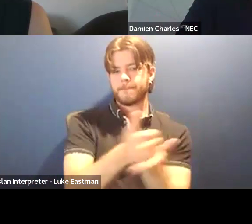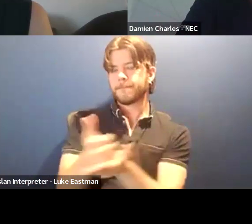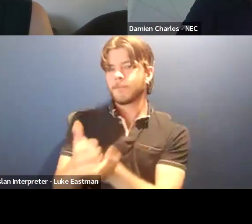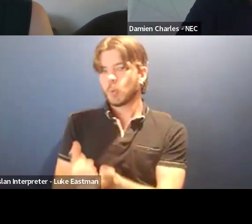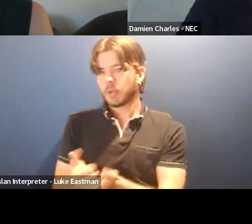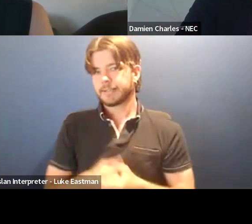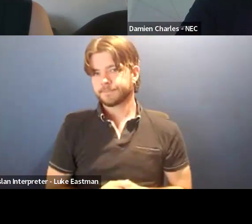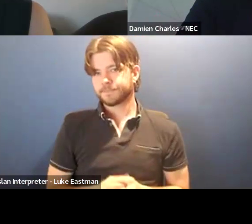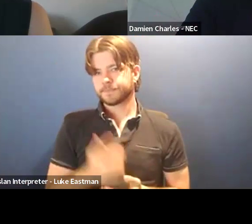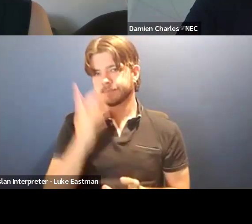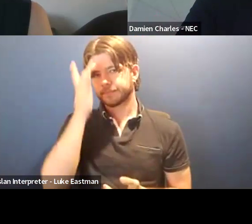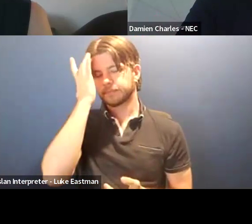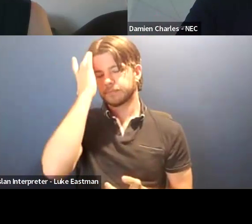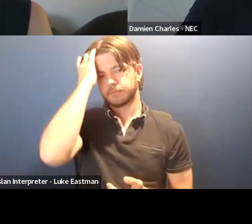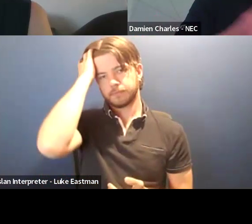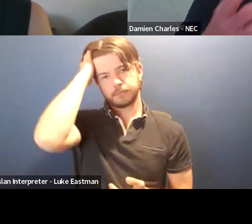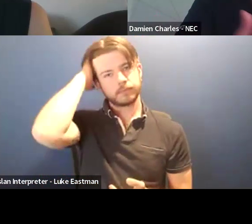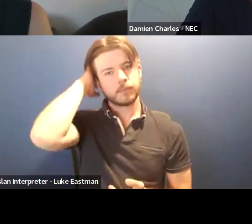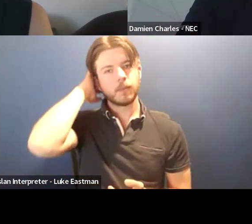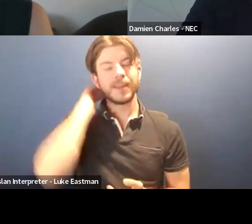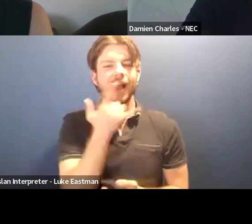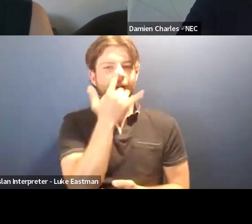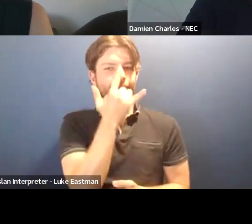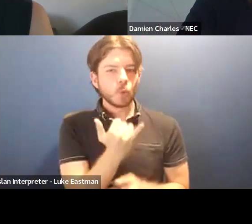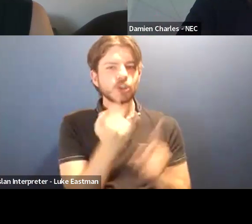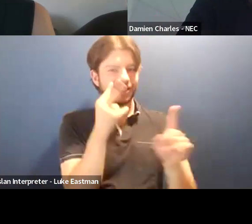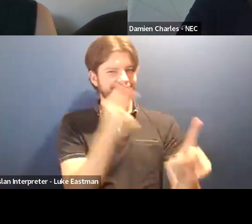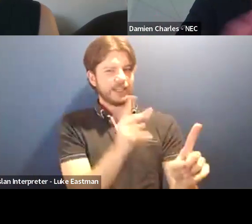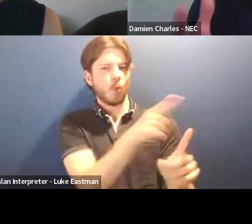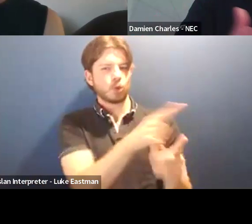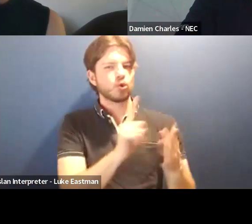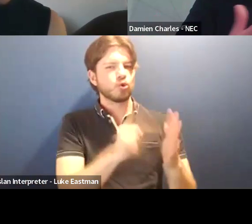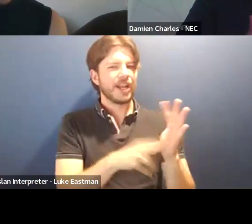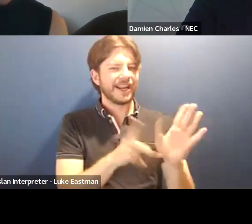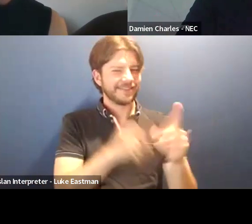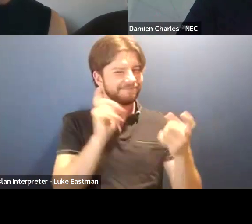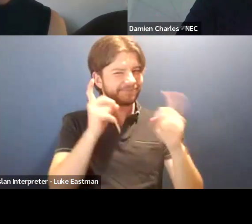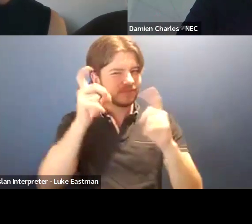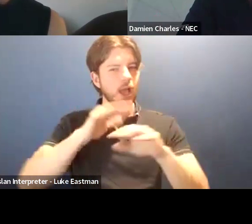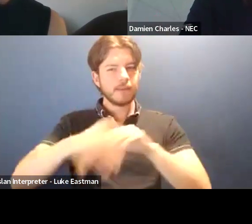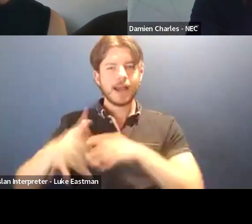probably touches on what some of Jenny's concerns are within you know from our